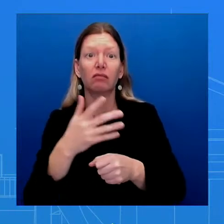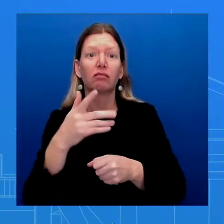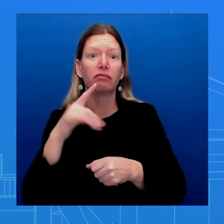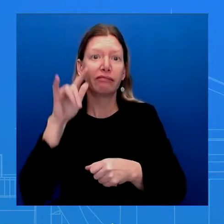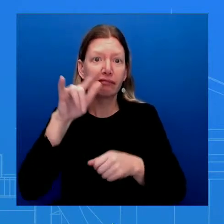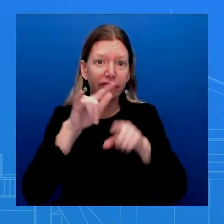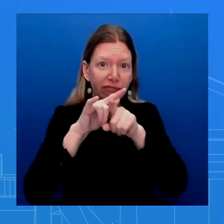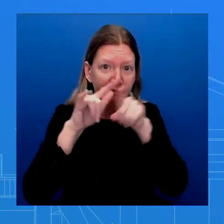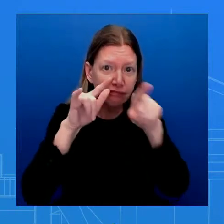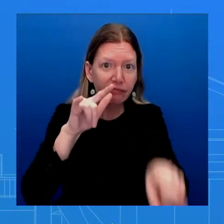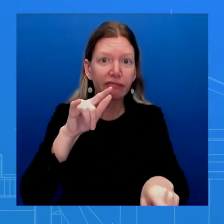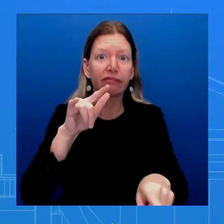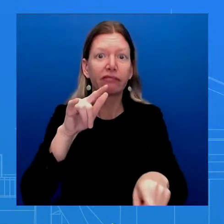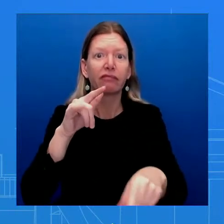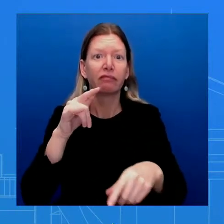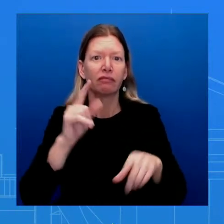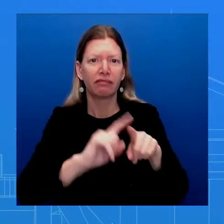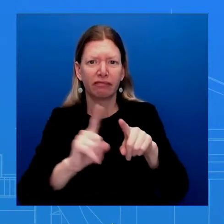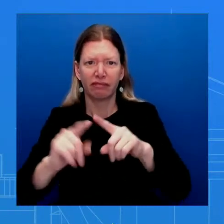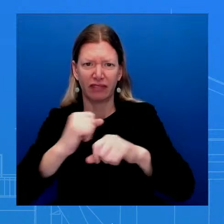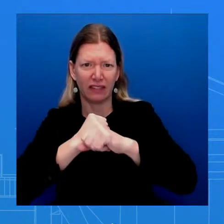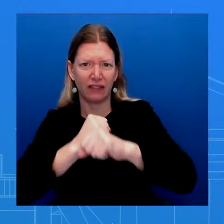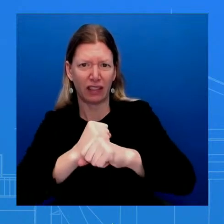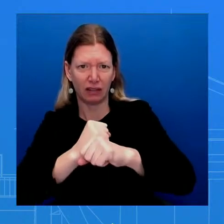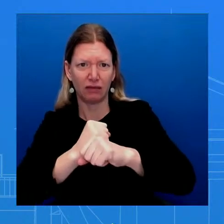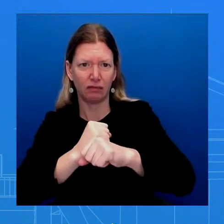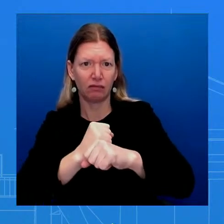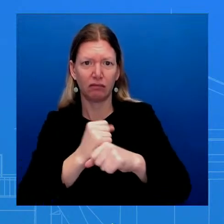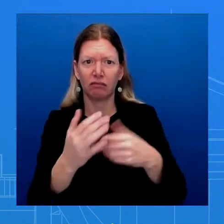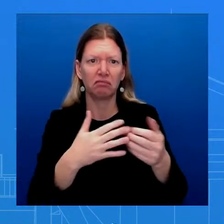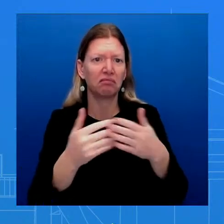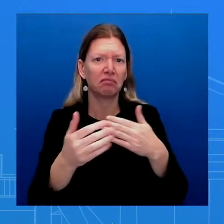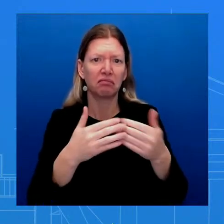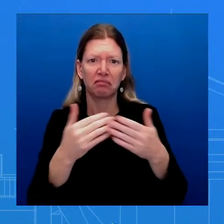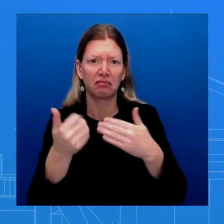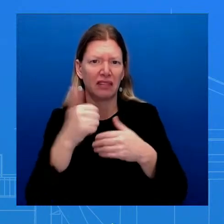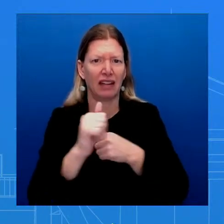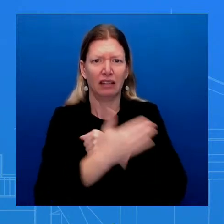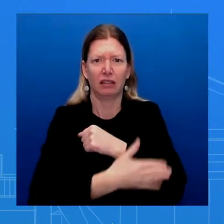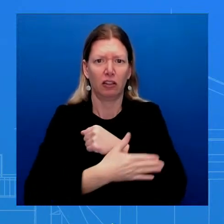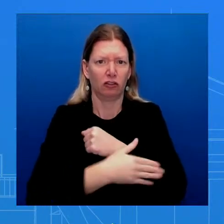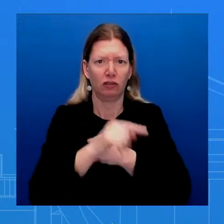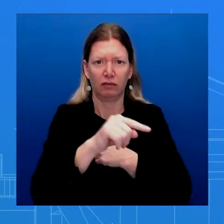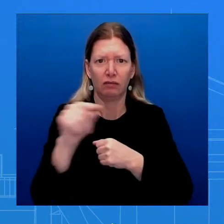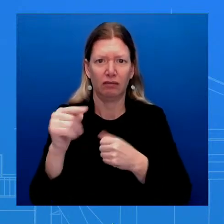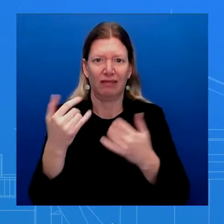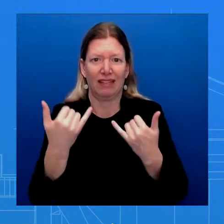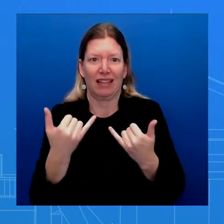be it a nation-state or otherwise -- that this is not a time to try to take advantage of the conflict between Israel and Ha- --